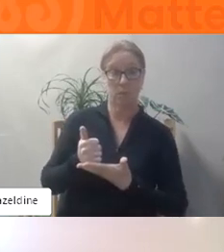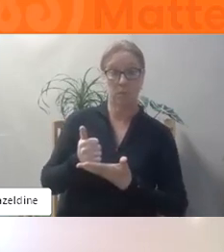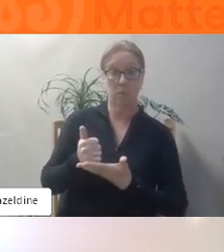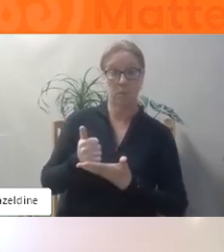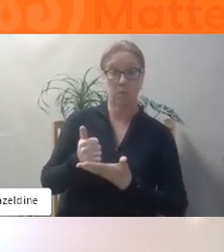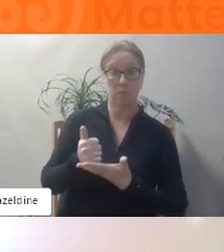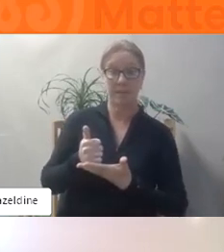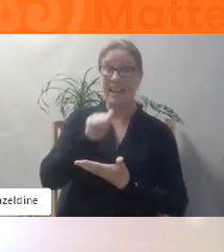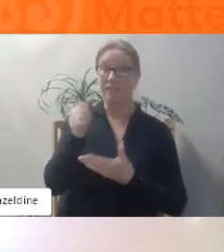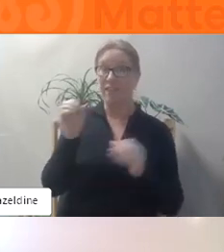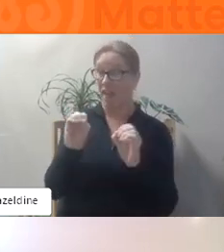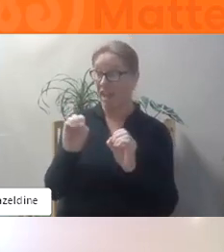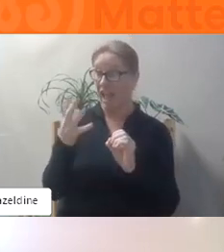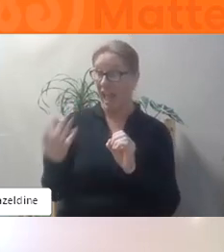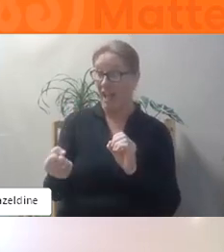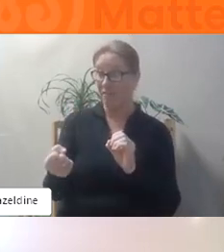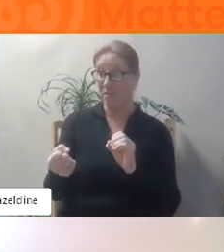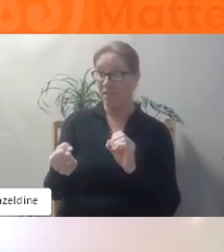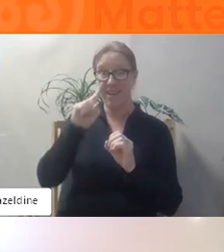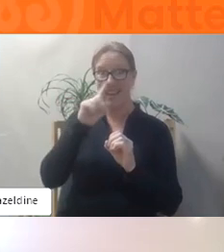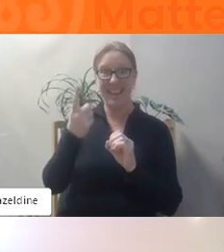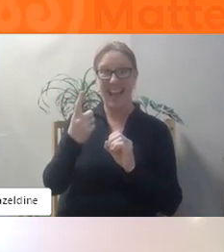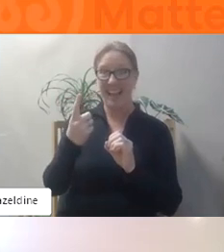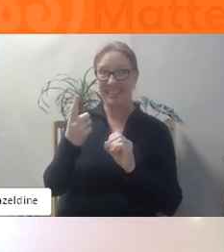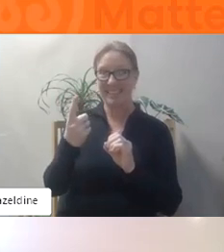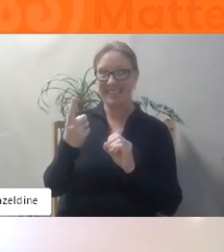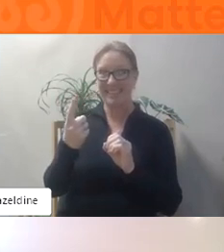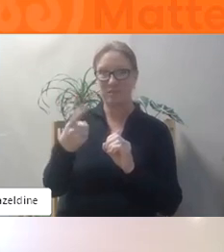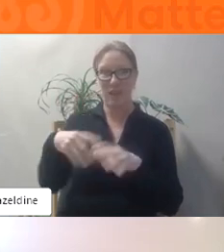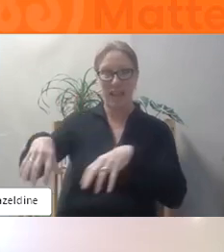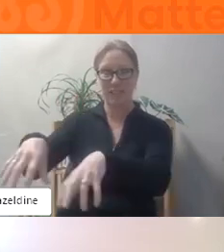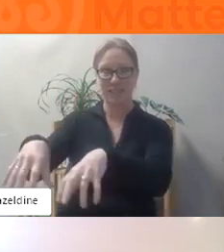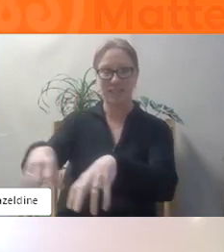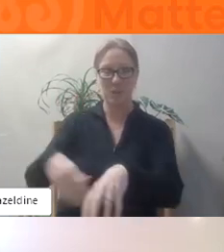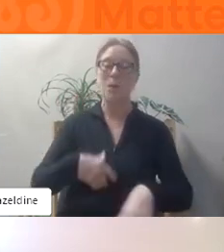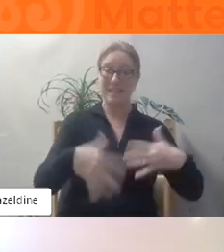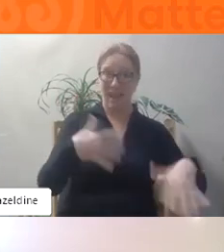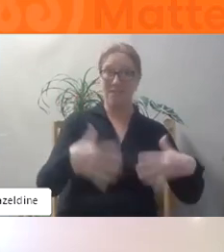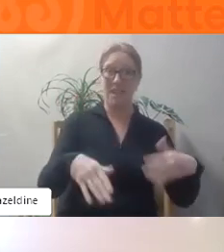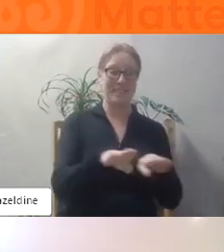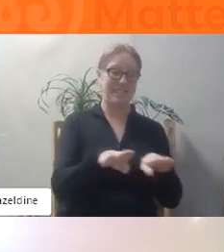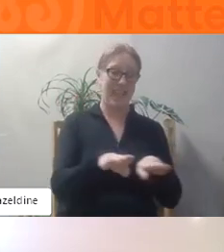to do what we do. We suffer, like everybody else, with lack of funding